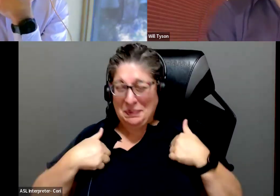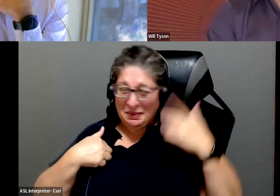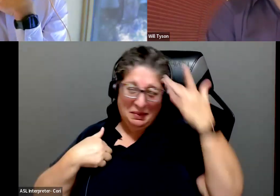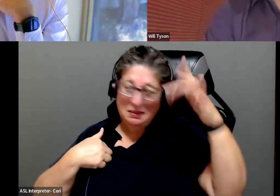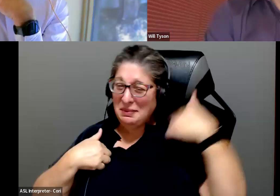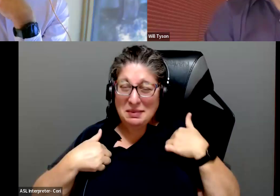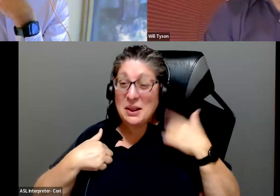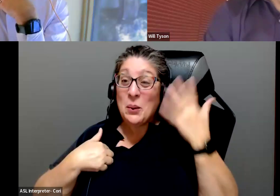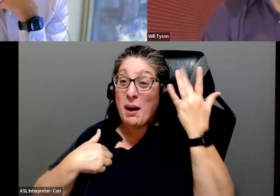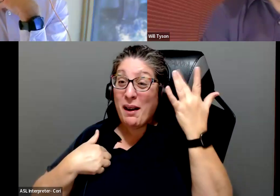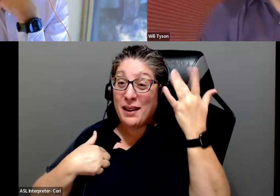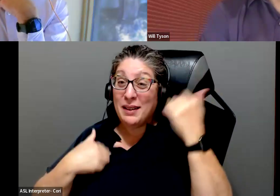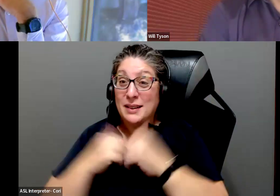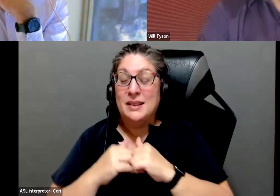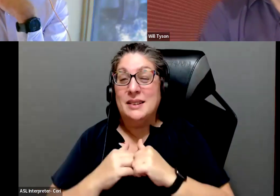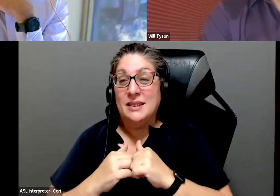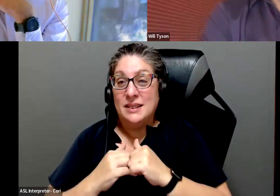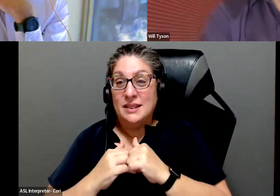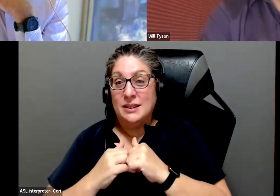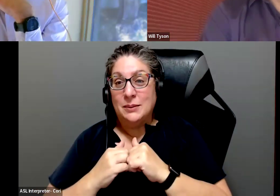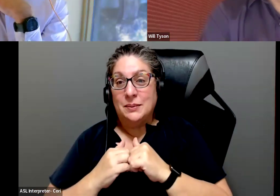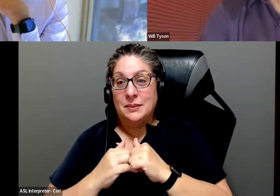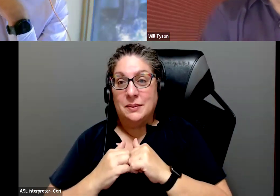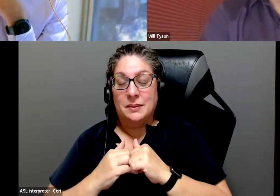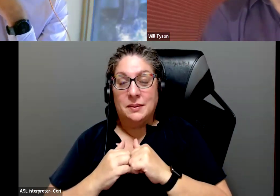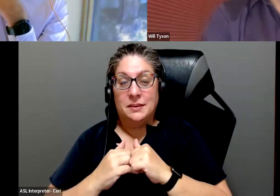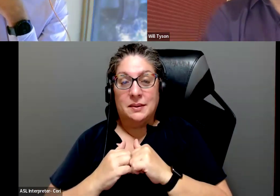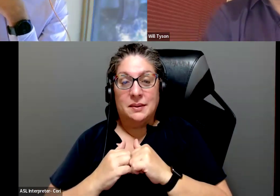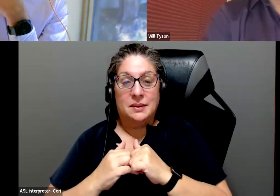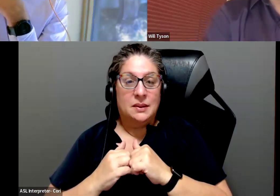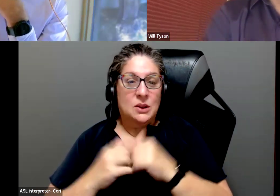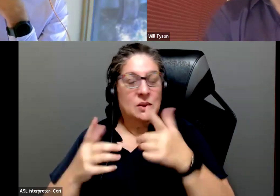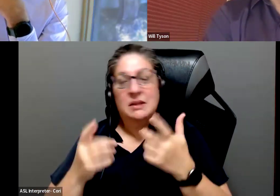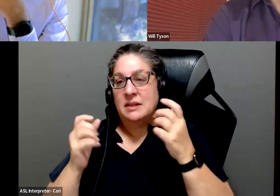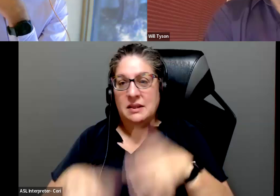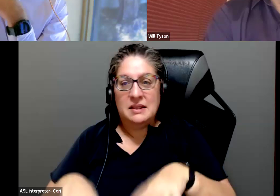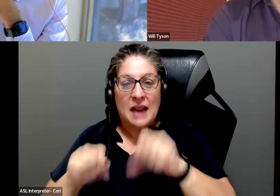Because you take multivariate calculus get a sense of okay,